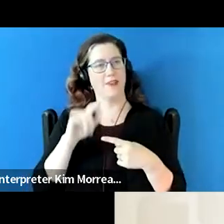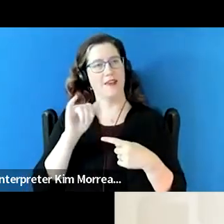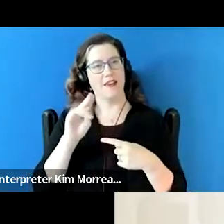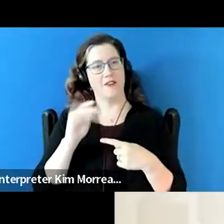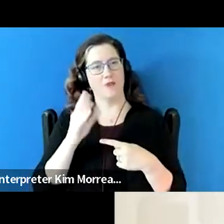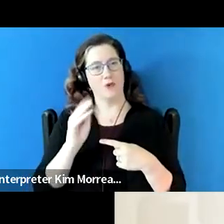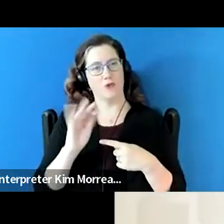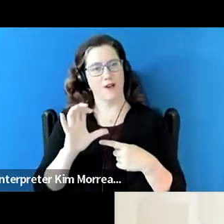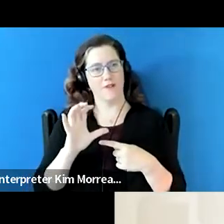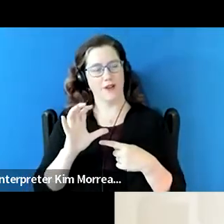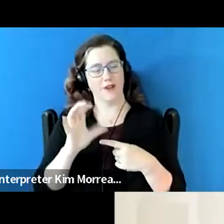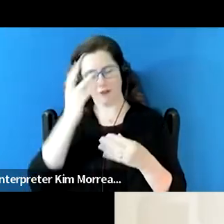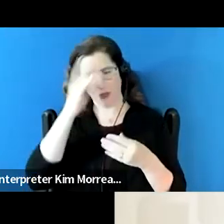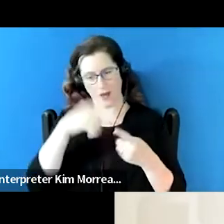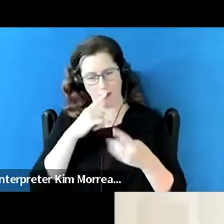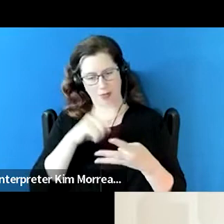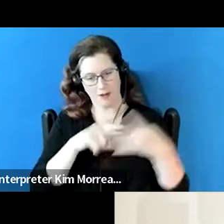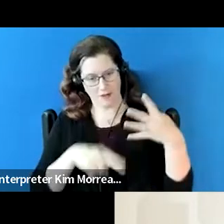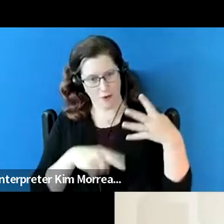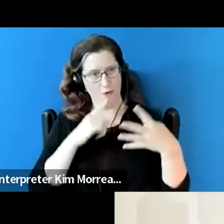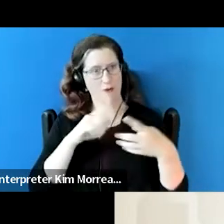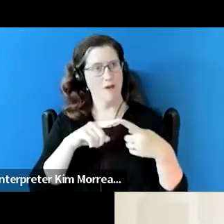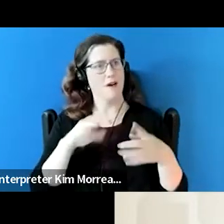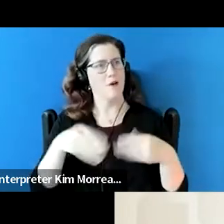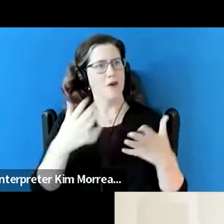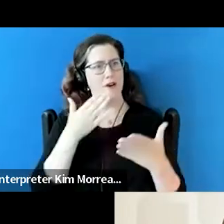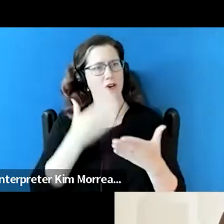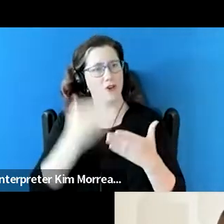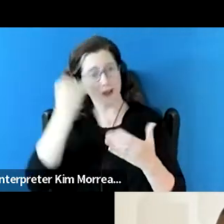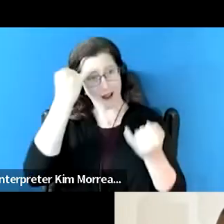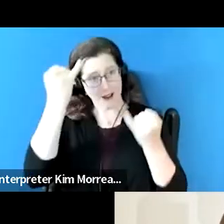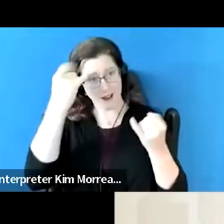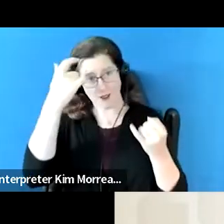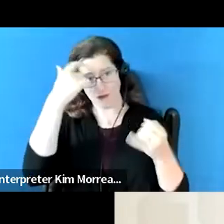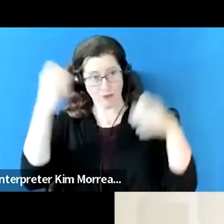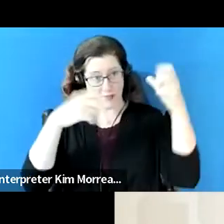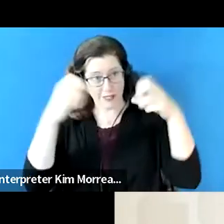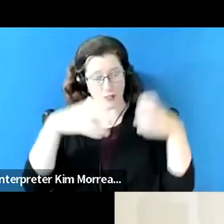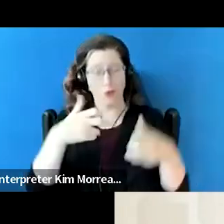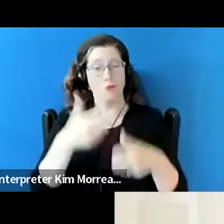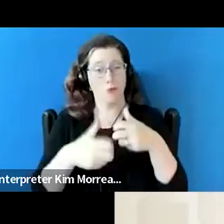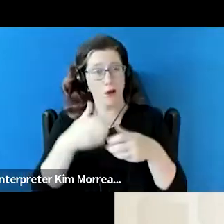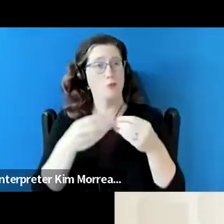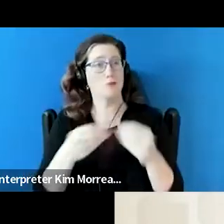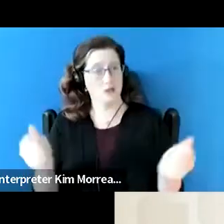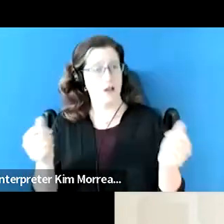and reassurance, providing new ideas and brainstorming, helping to problem solve and doing small things